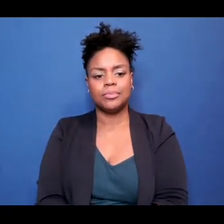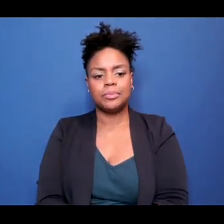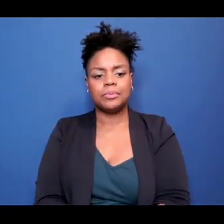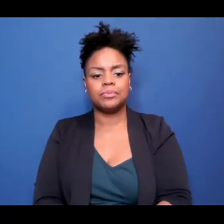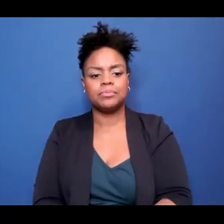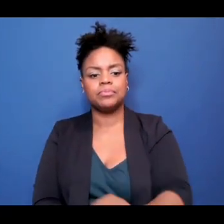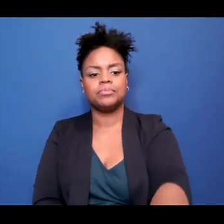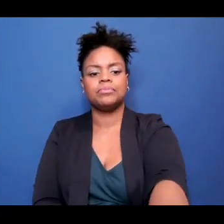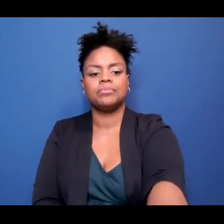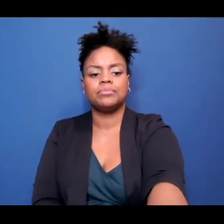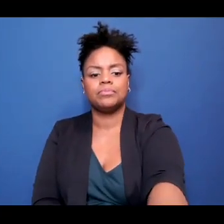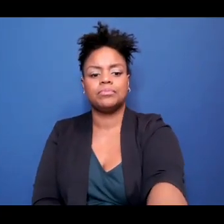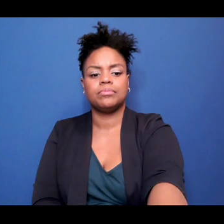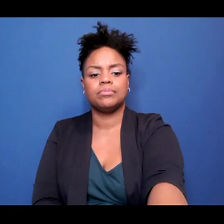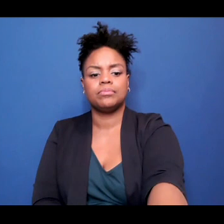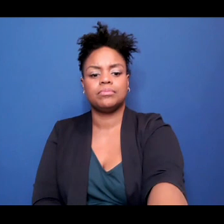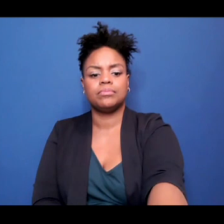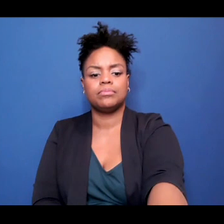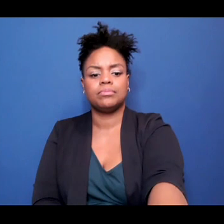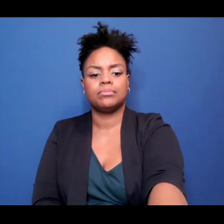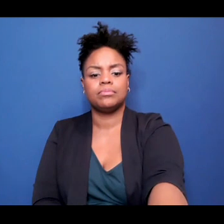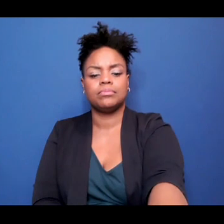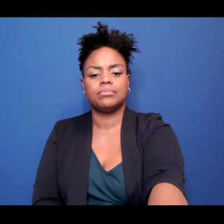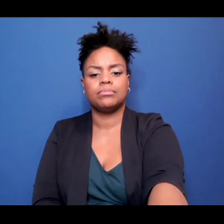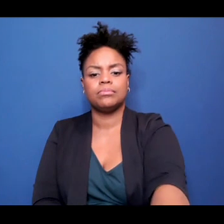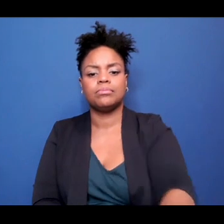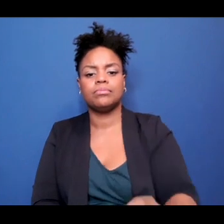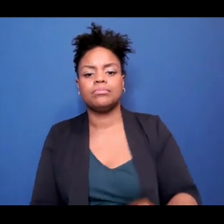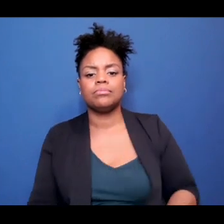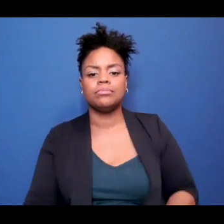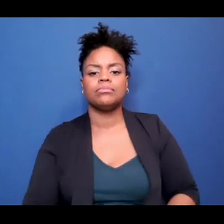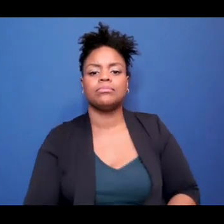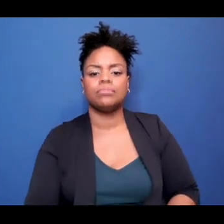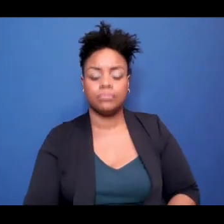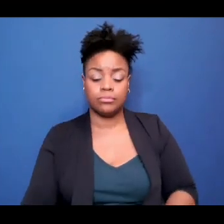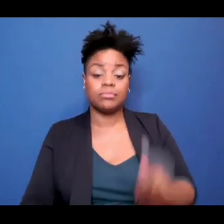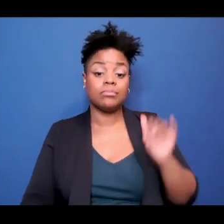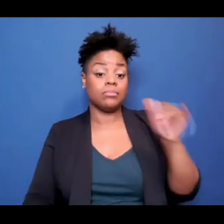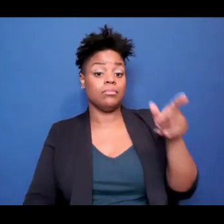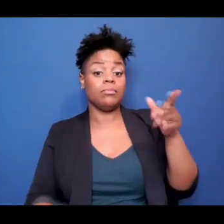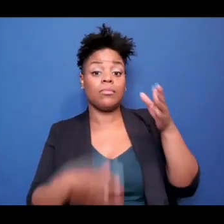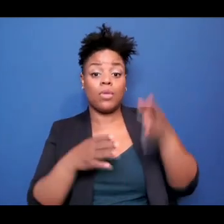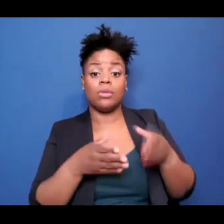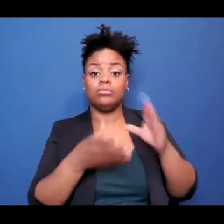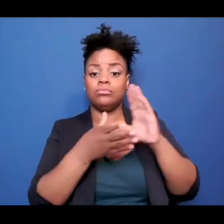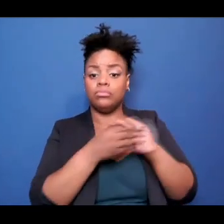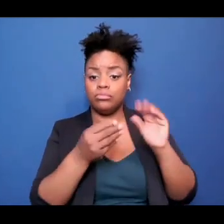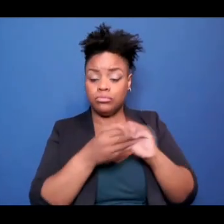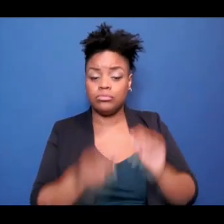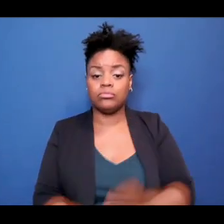HEALTH RISK IS TO TALK ABOUT THE FATE OF THE NATION. WHEN JAMES BALDWIN WAS INTERVIEWED ARE IN 1968, DICK CA